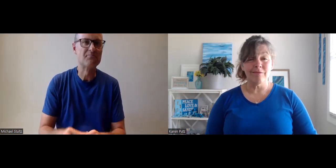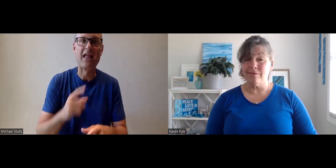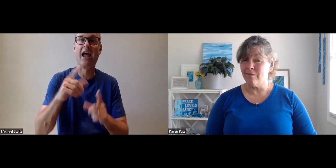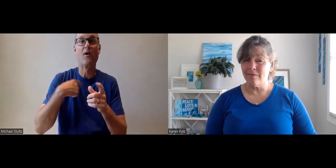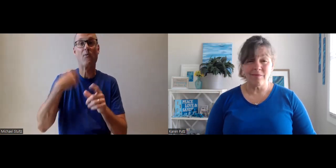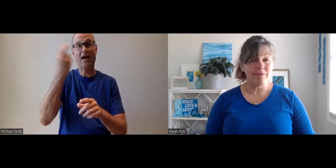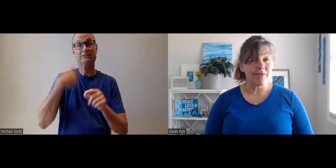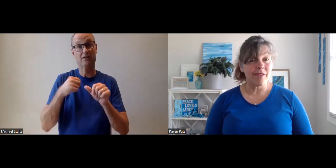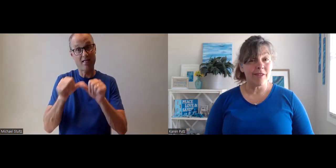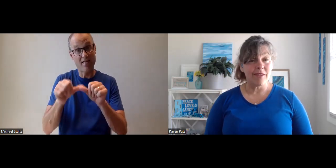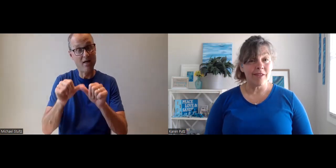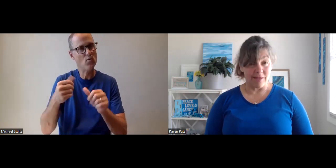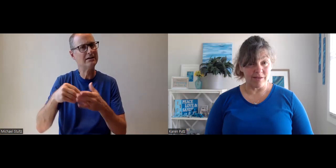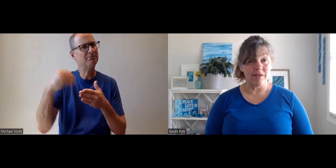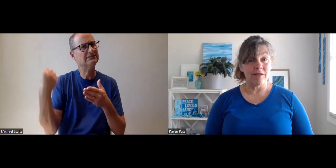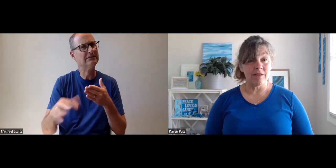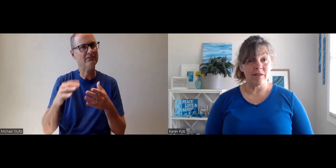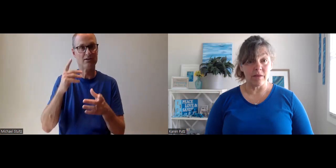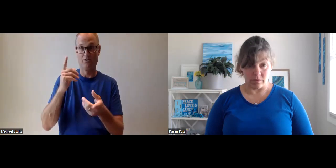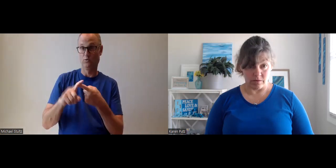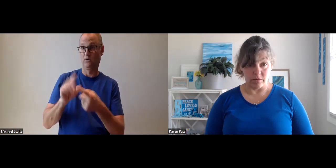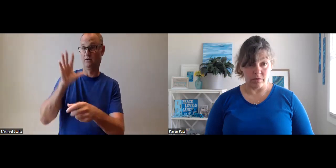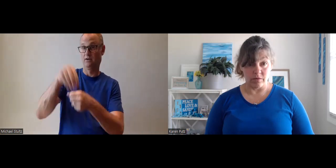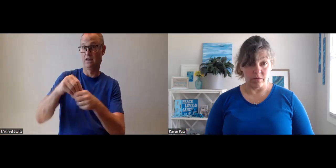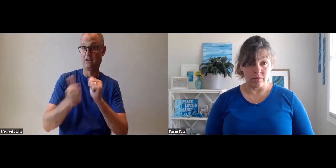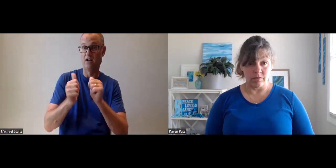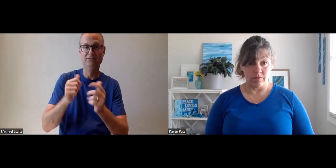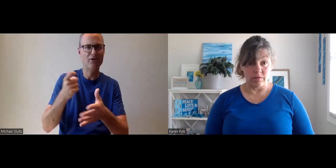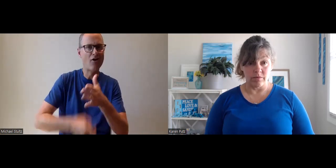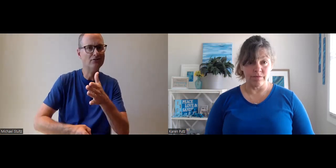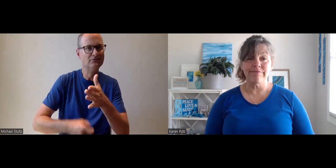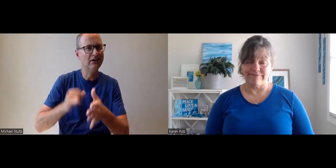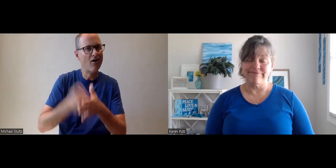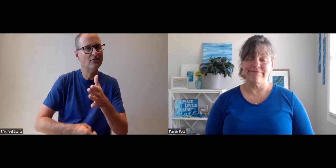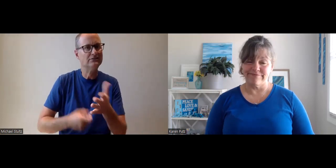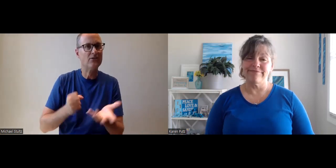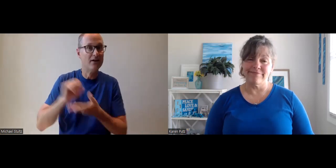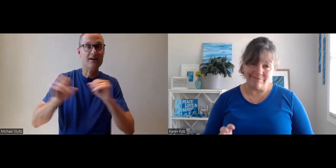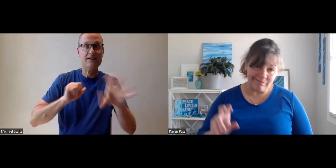that was popular last year, you know, all the papers and all that. Oh,